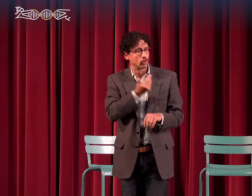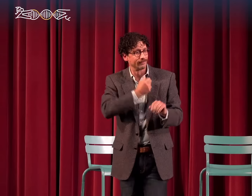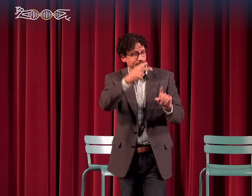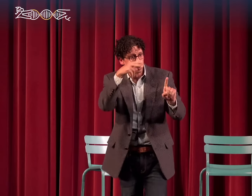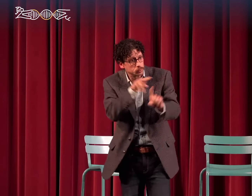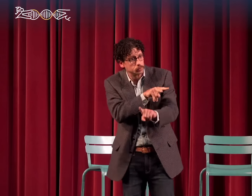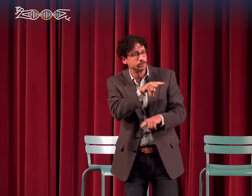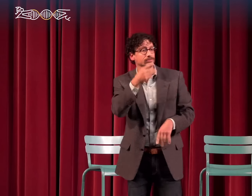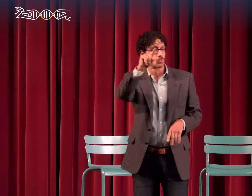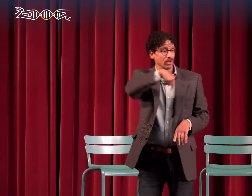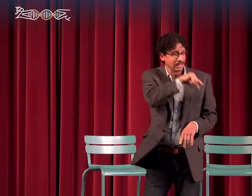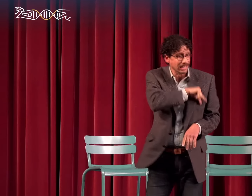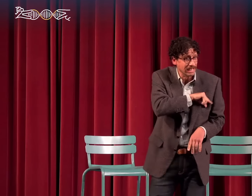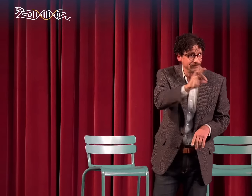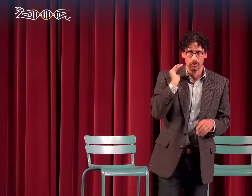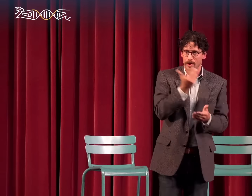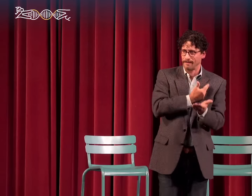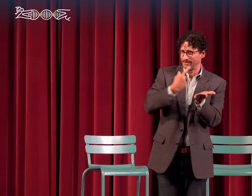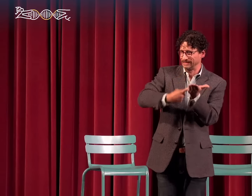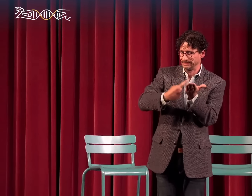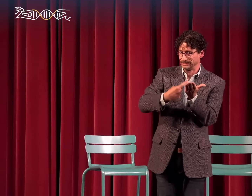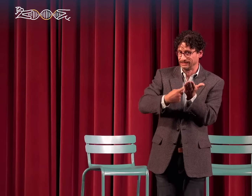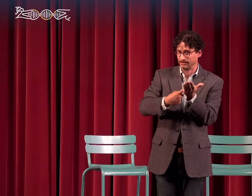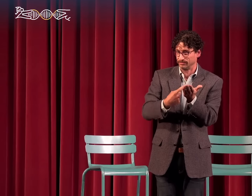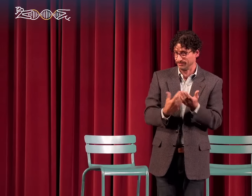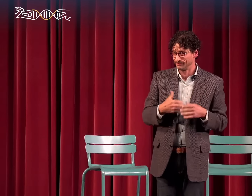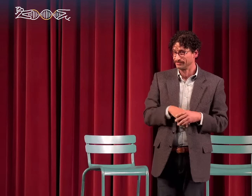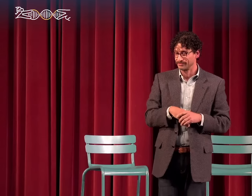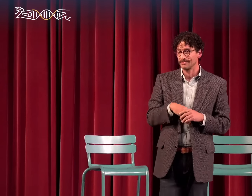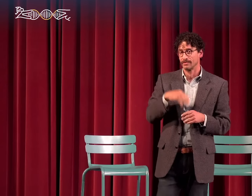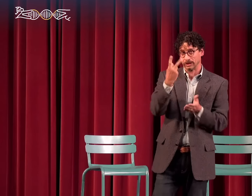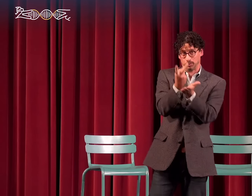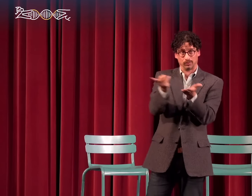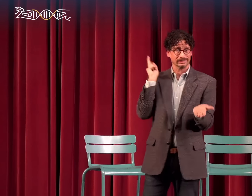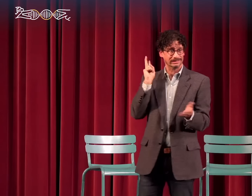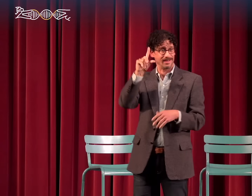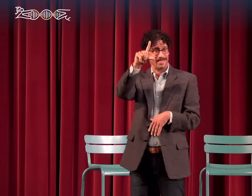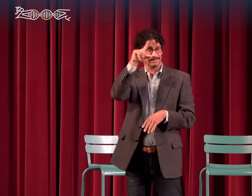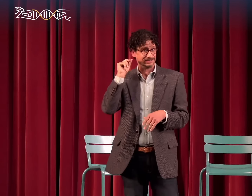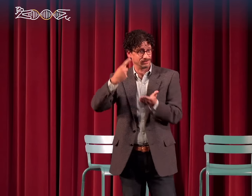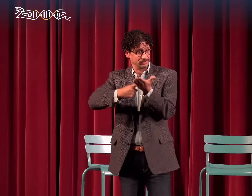of arguments we bring to the debate just two weeks Gallaudet debate team